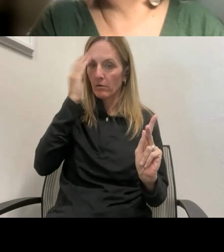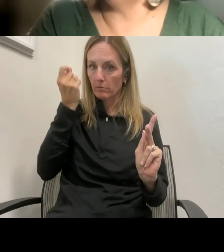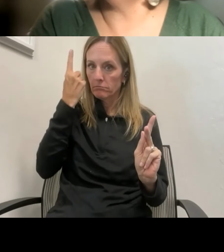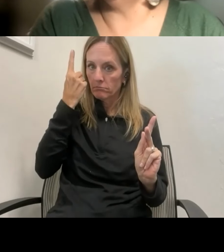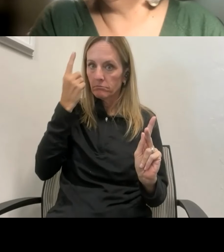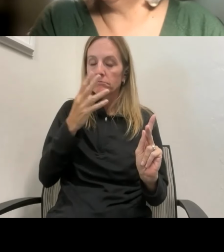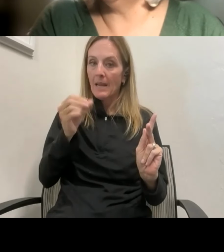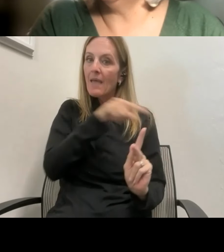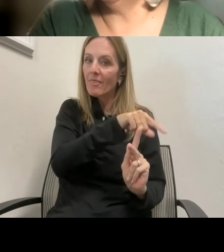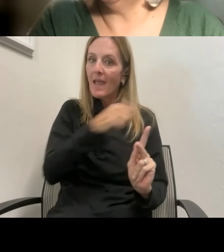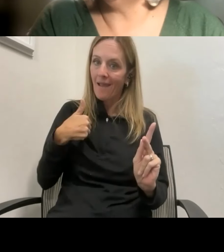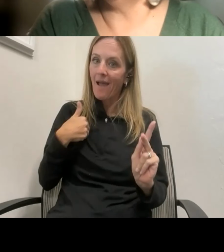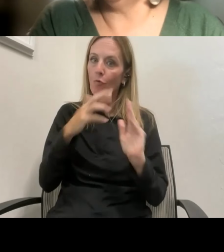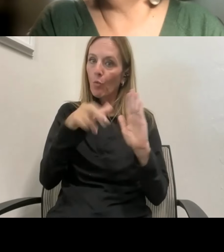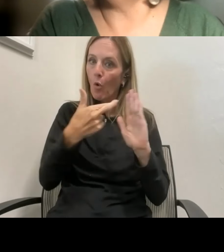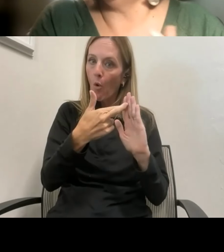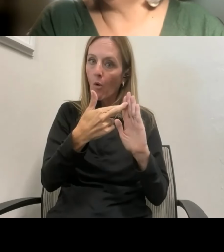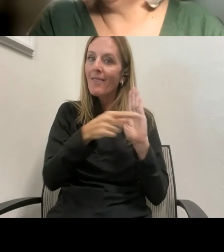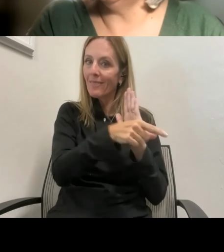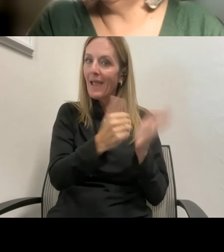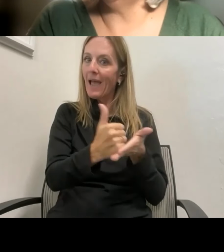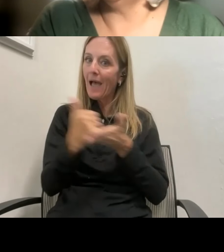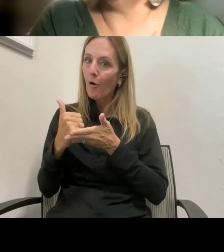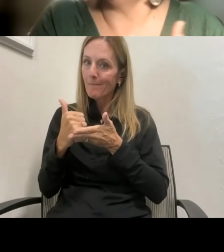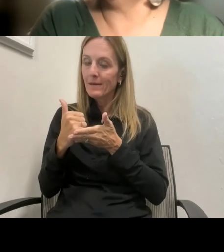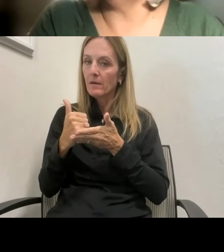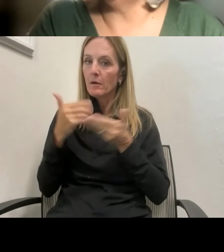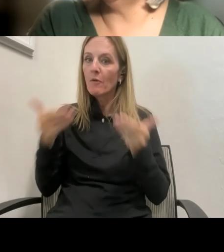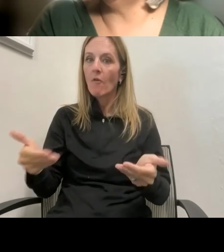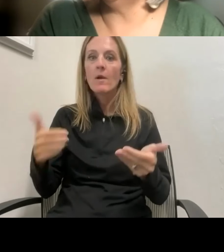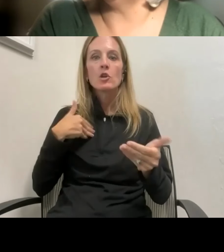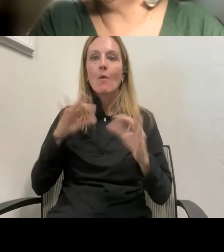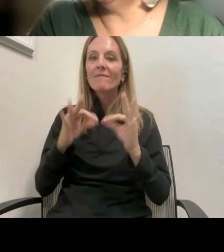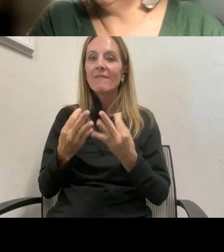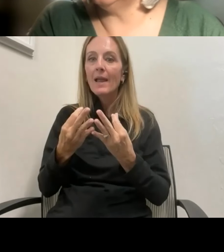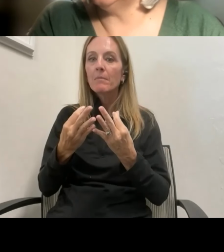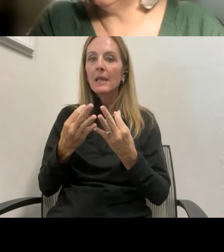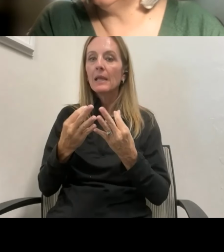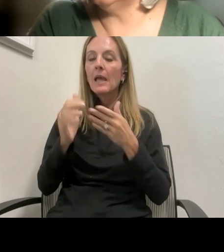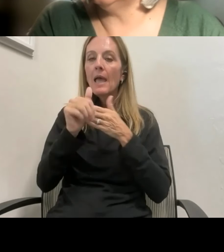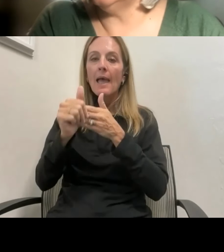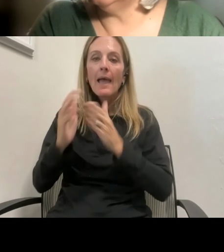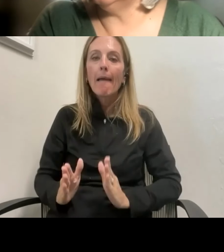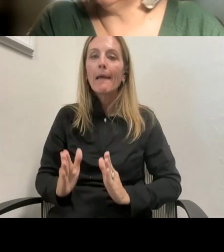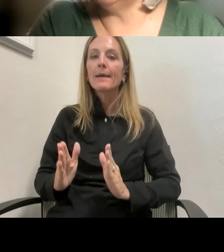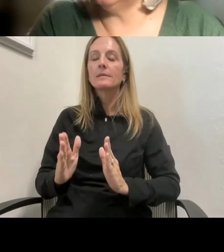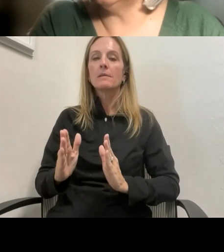move forward. So we have our family heads, we have our leadership, there's elders yeah grandmothers